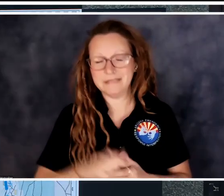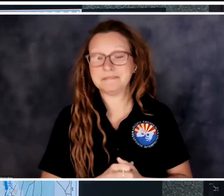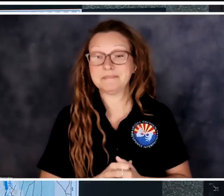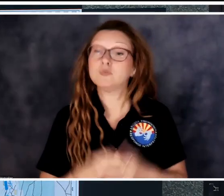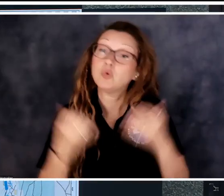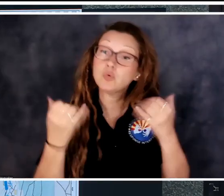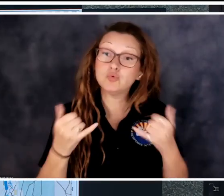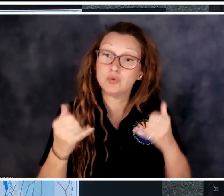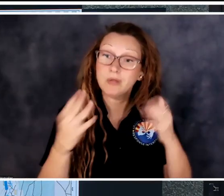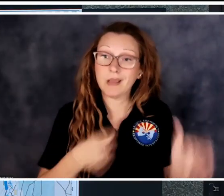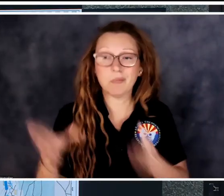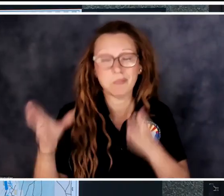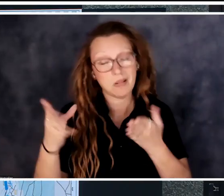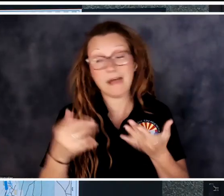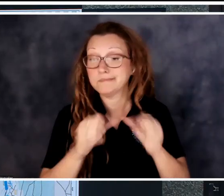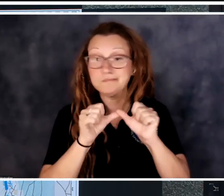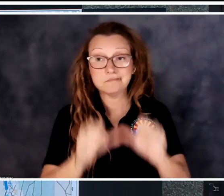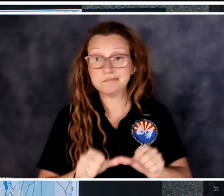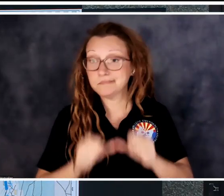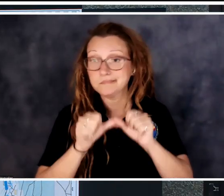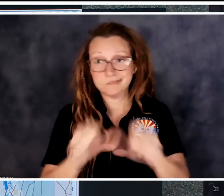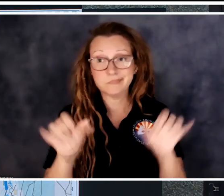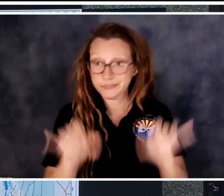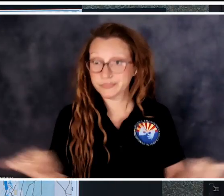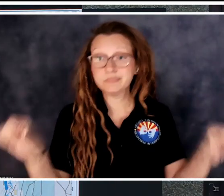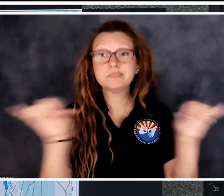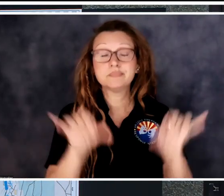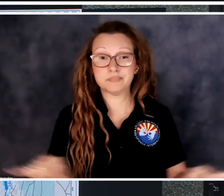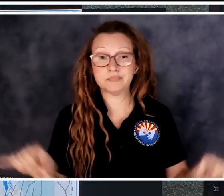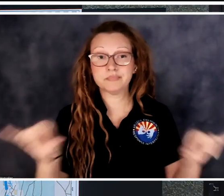Looking at our plans for today, continuing similar to what we are.